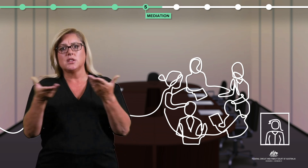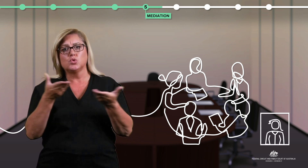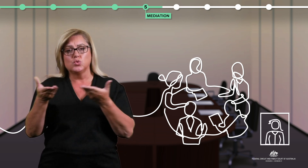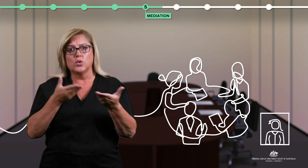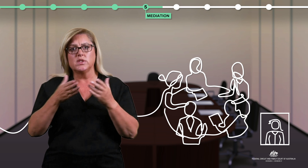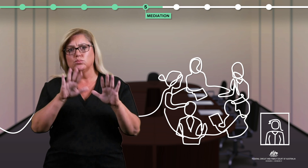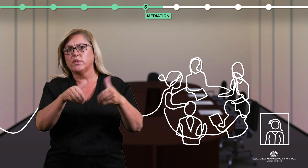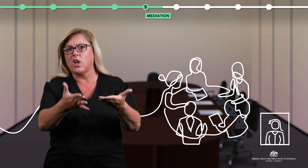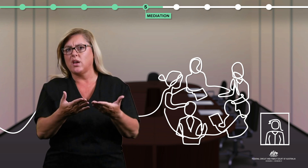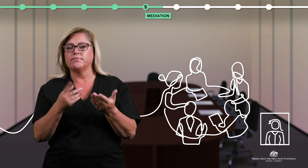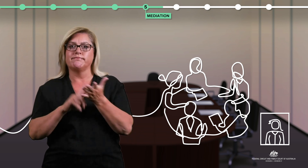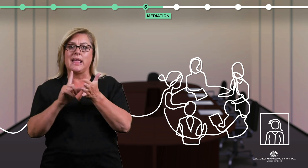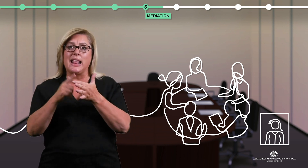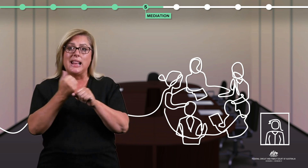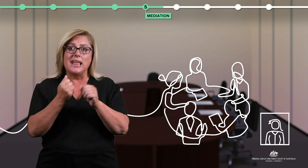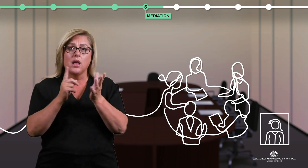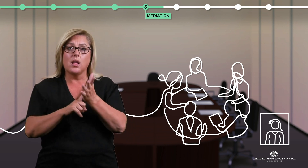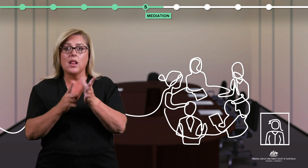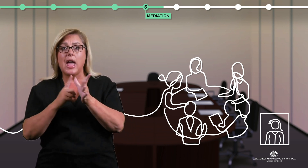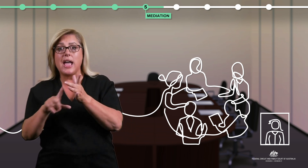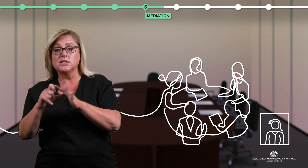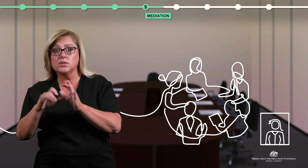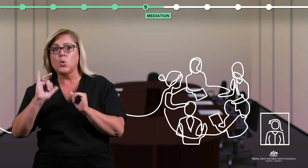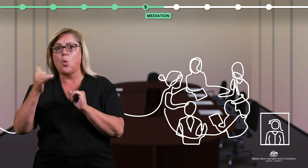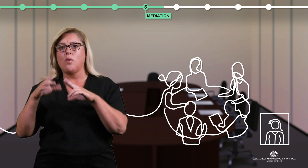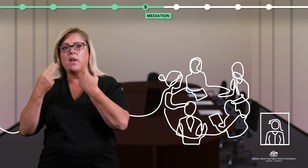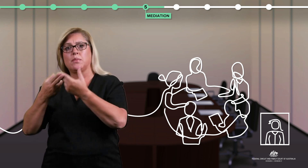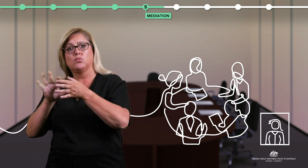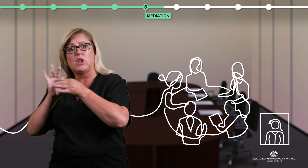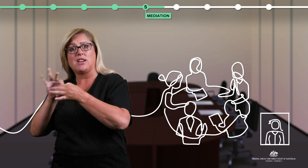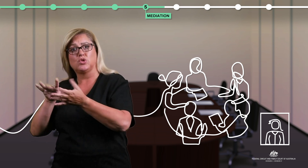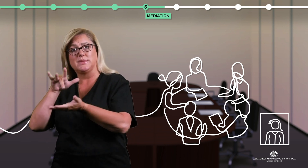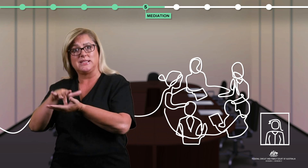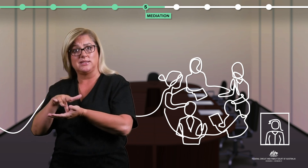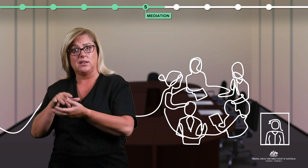or other service provider, such as Legal Aid or a Family Relationships Centre.